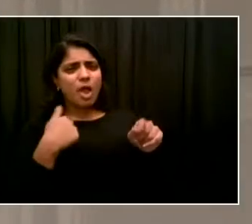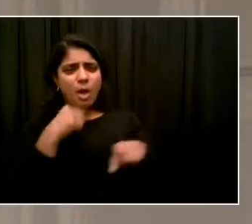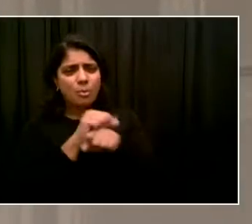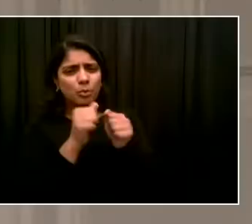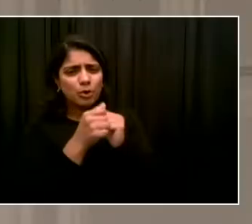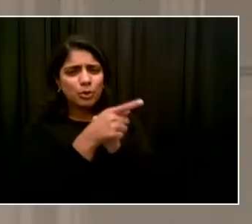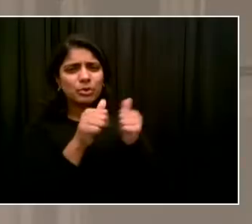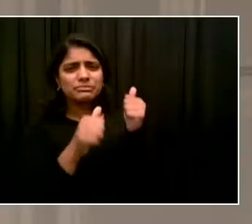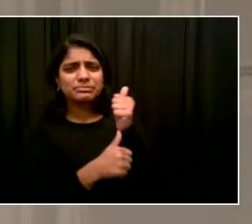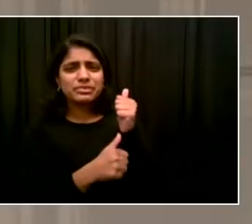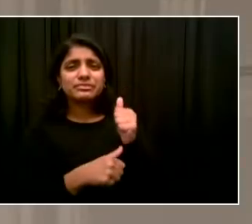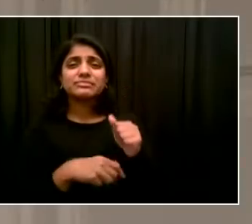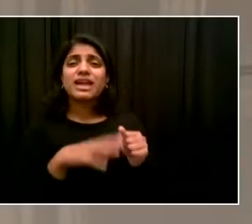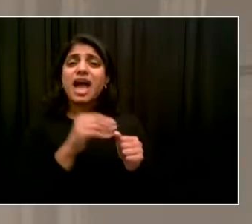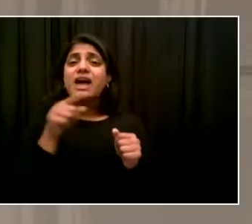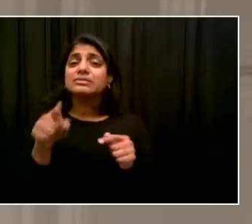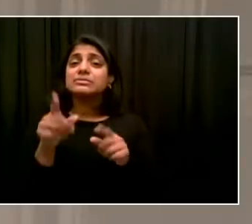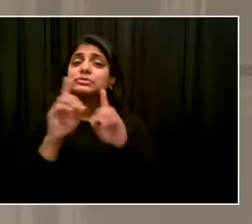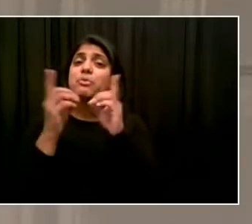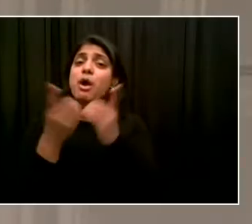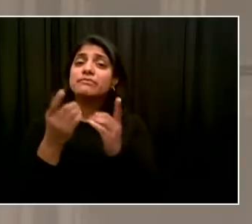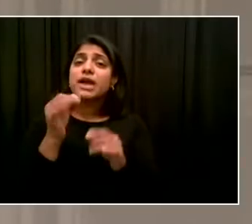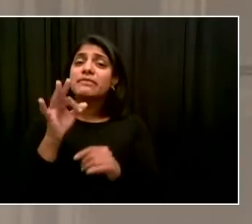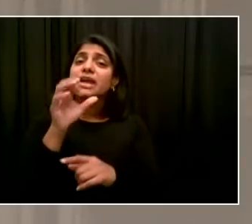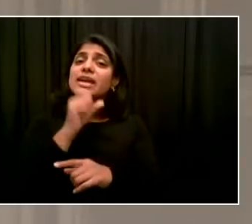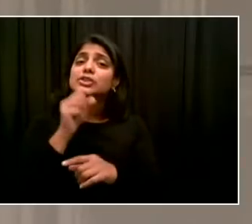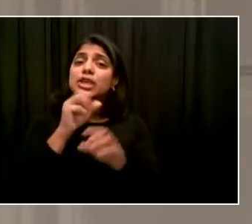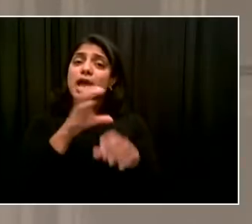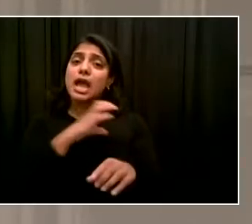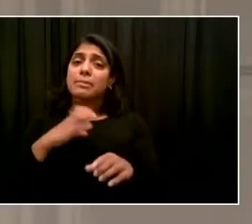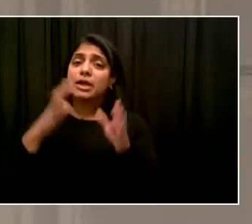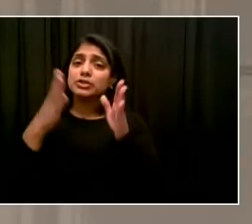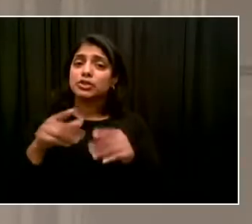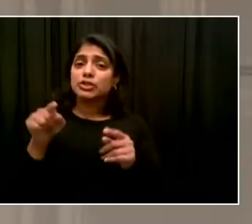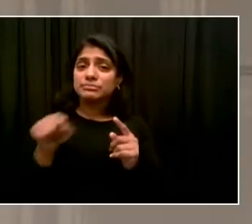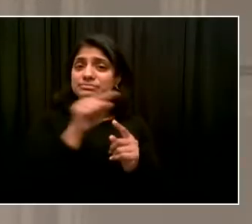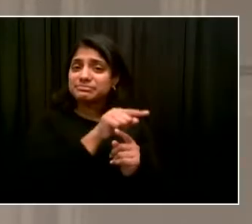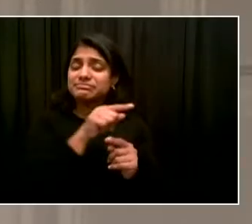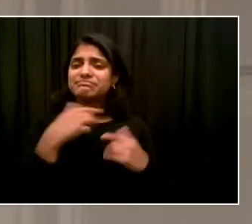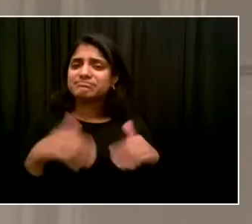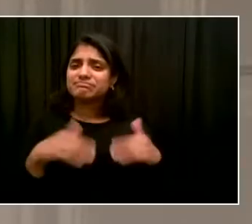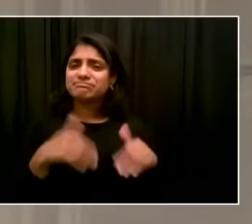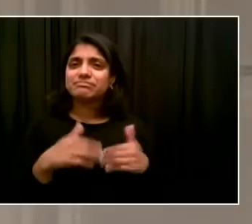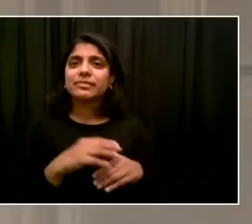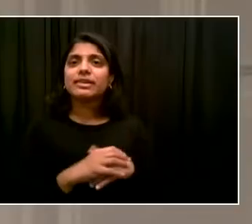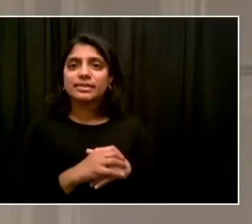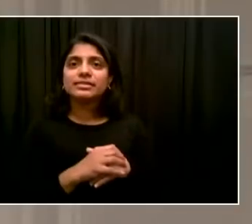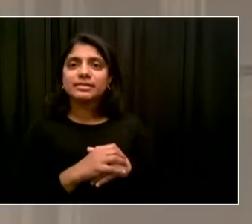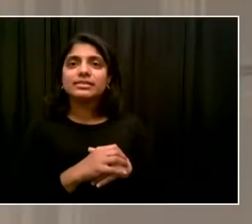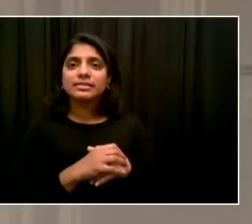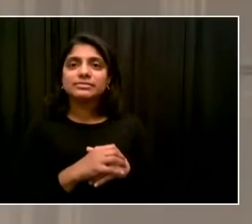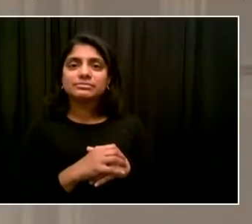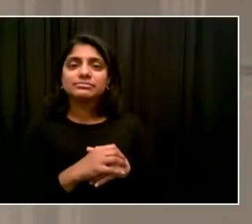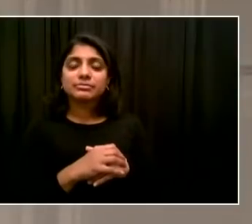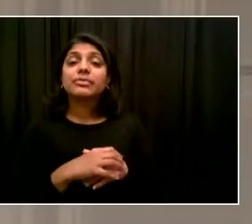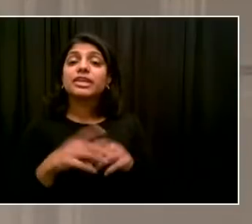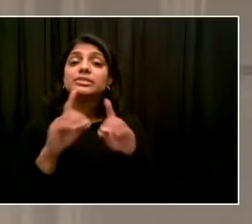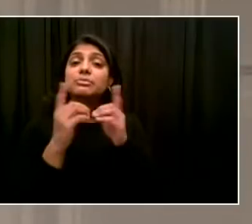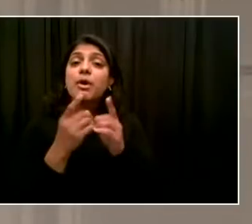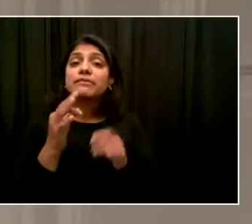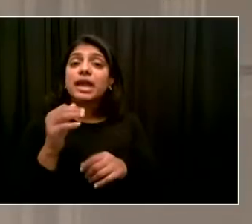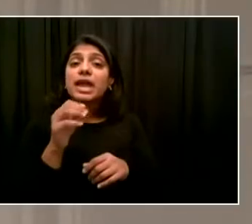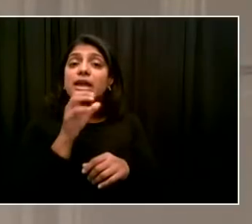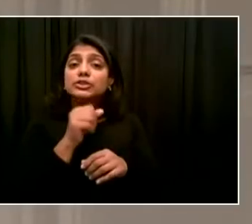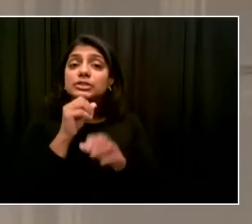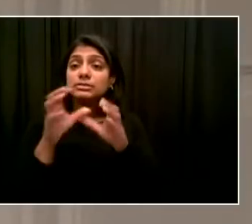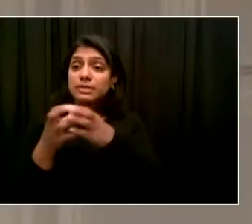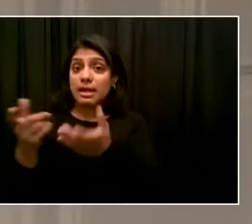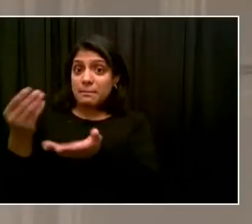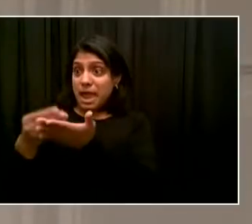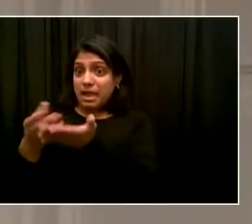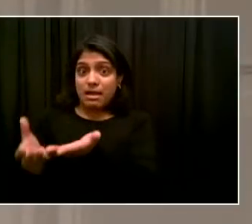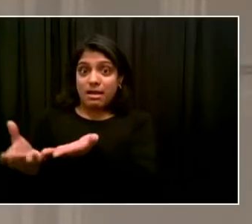ENTERED INTO THIS